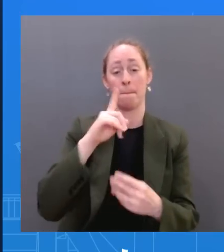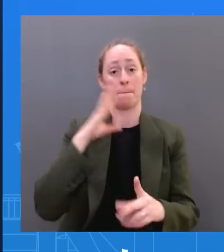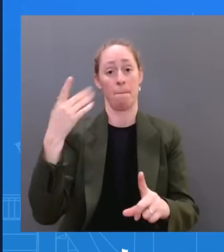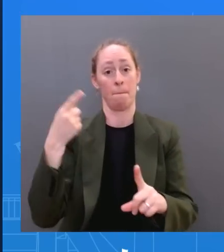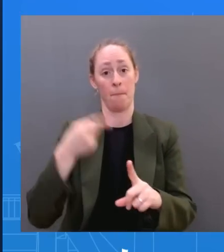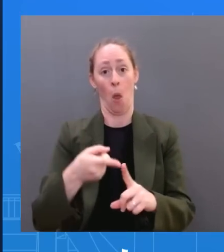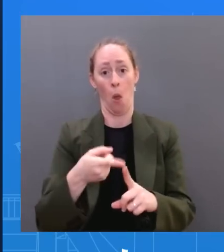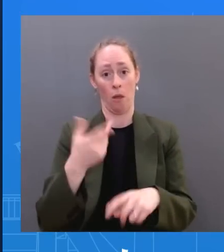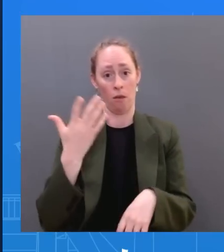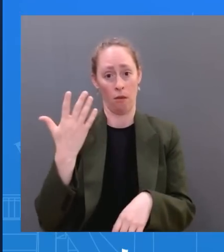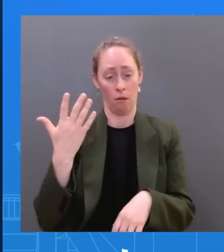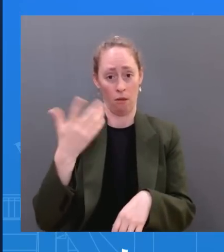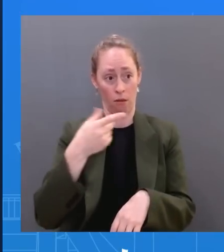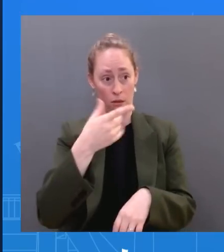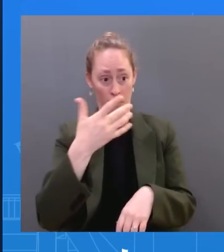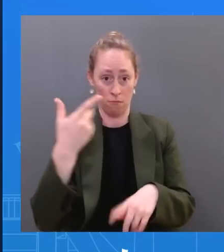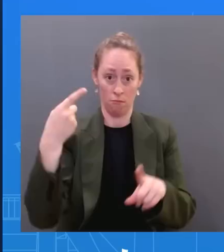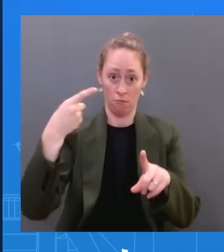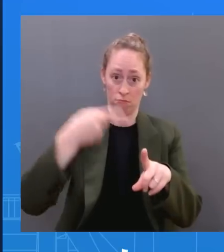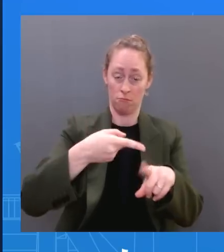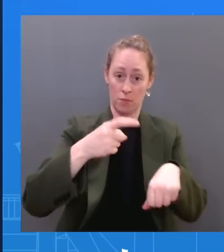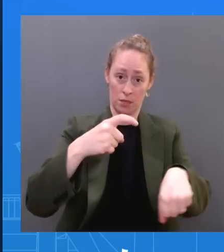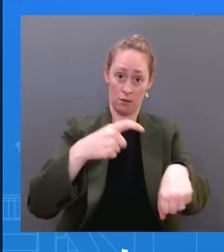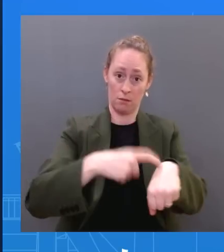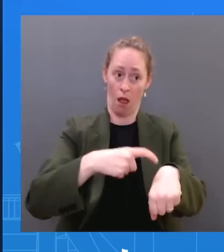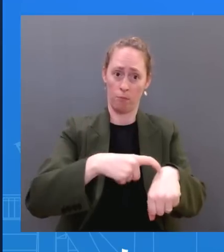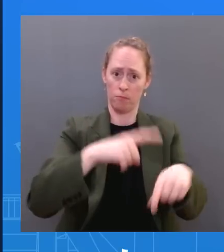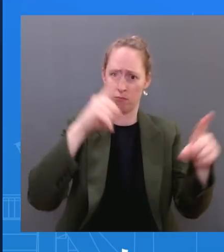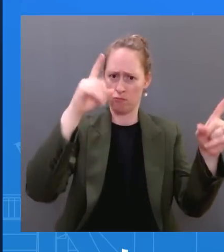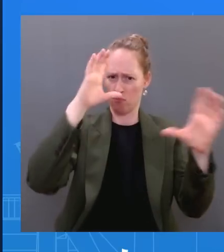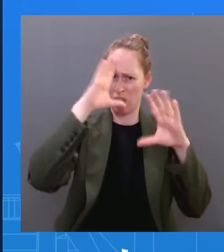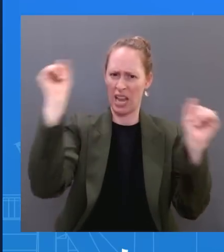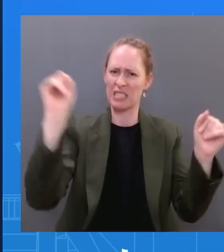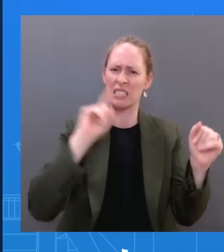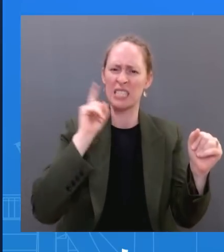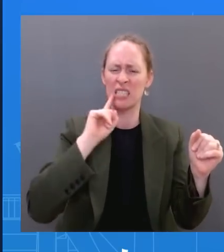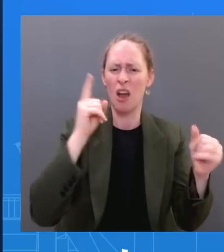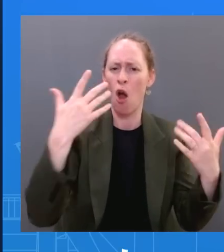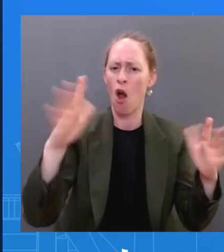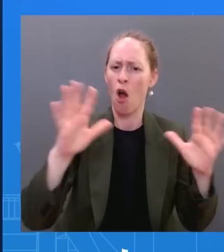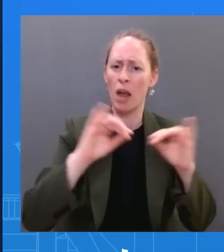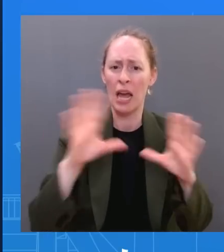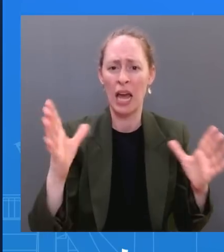He said, "As long as it takes. He meant, "As long as it takes." And that's where the United States is prepared to stand.